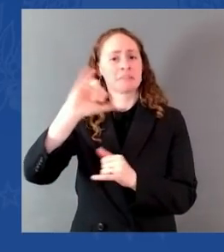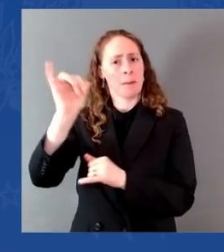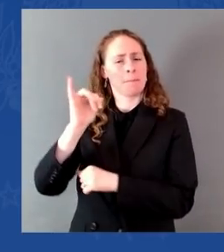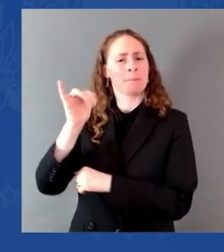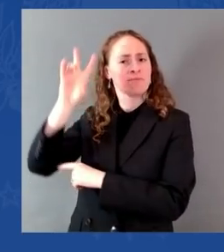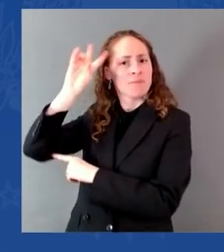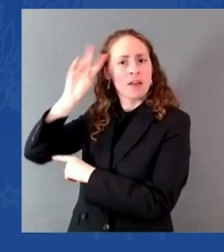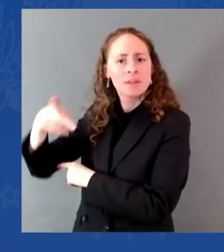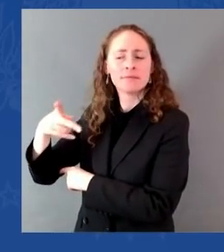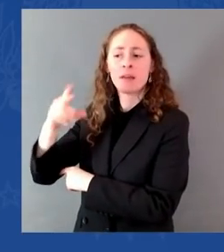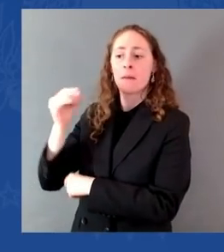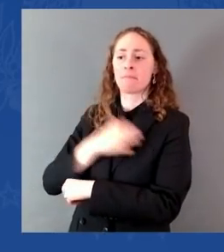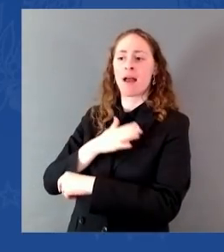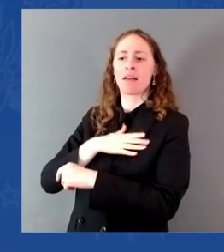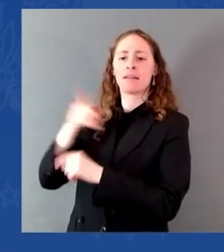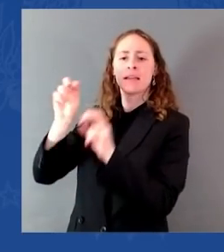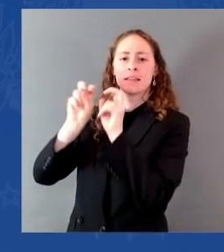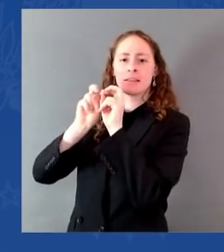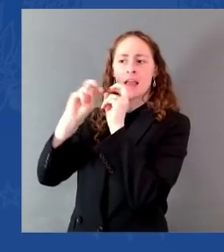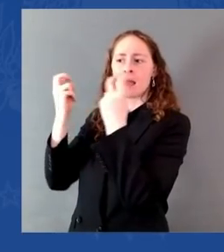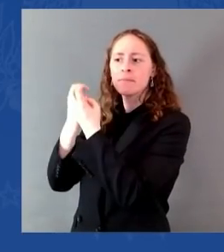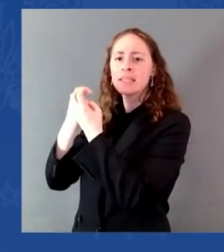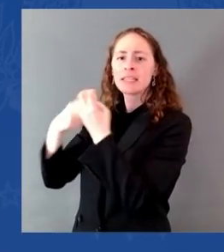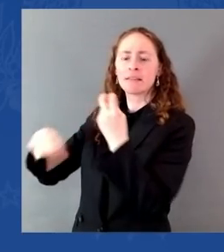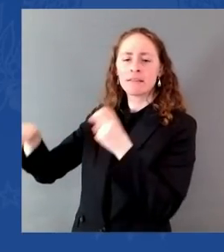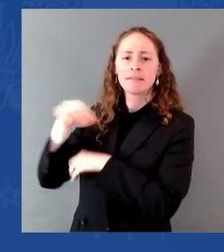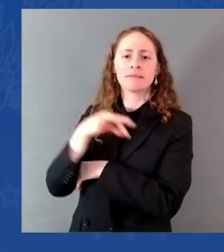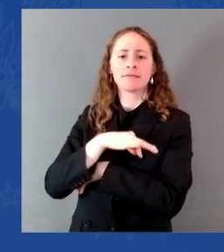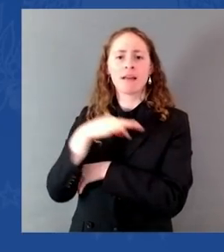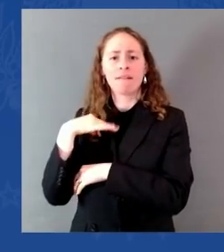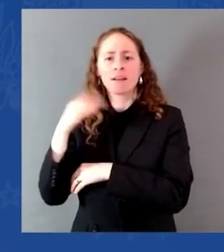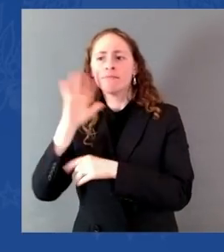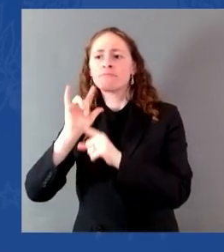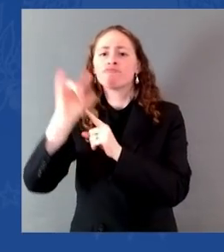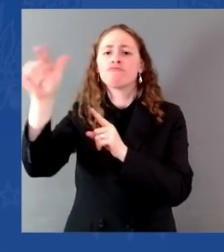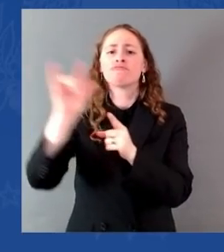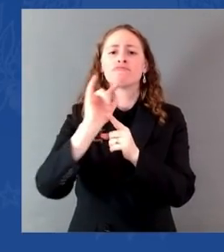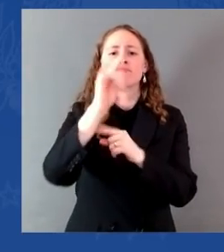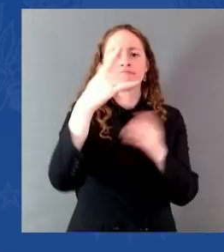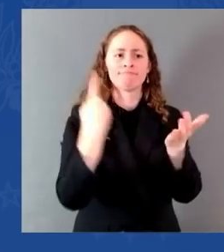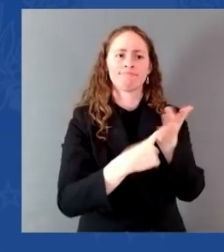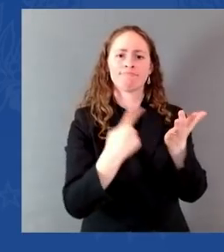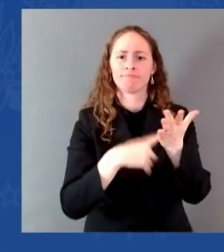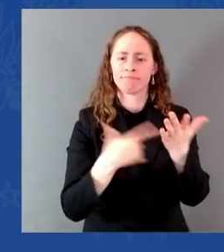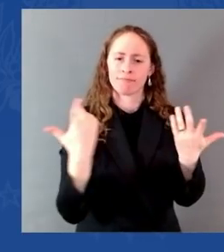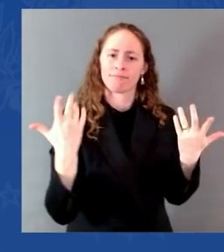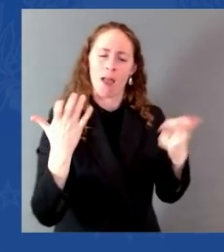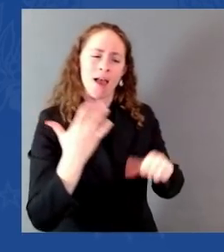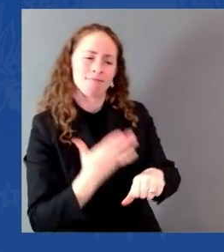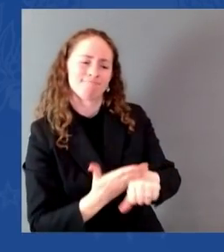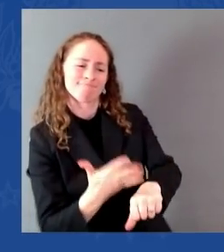is going to give us a chance to meet people where they work -- where they work -- and hear what the communities that they live in,